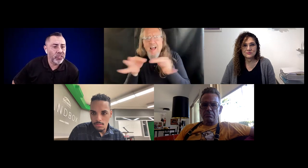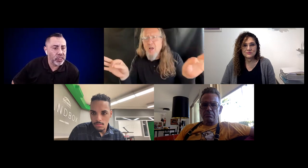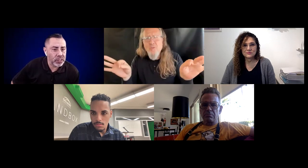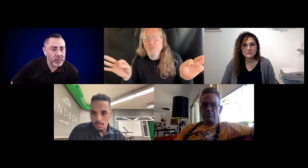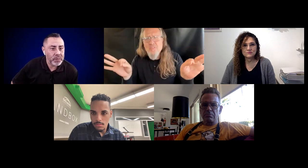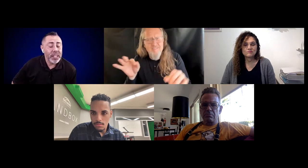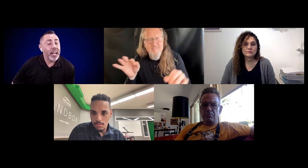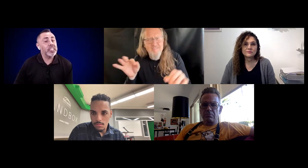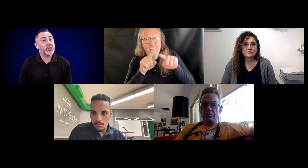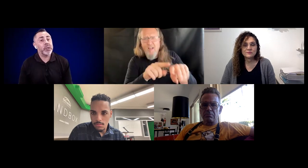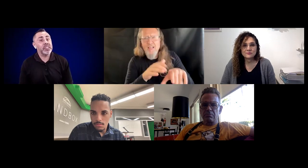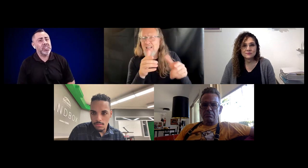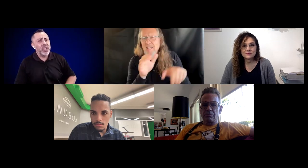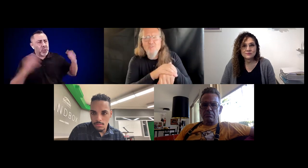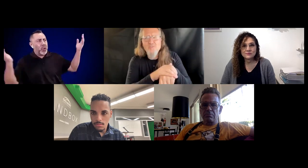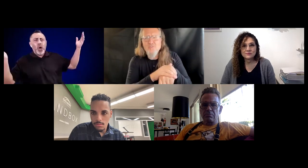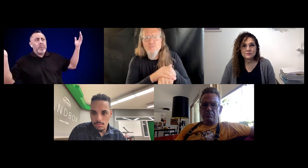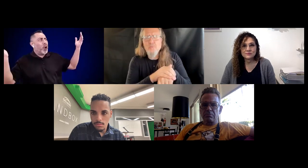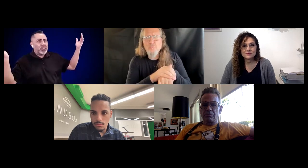First, Alan's response was, no poetry can be expressed in any language.